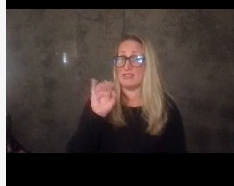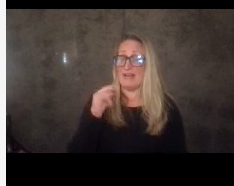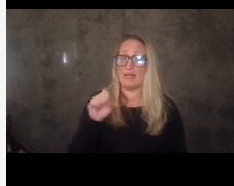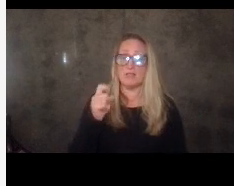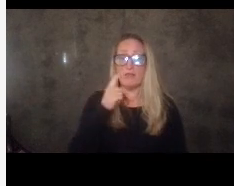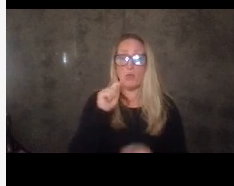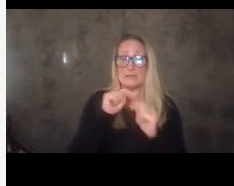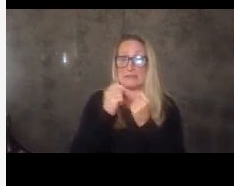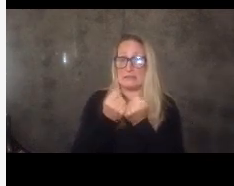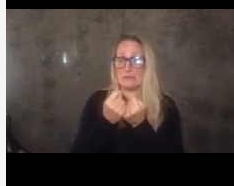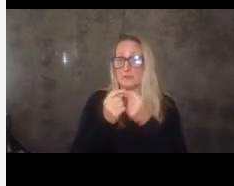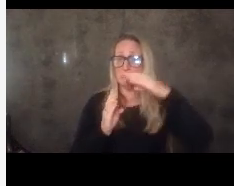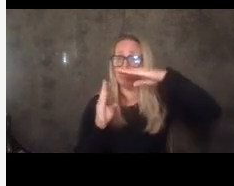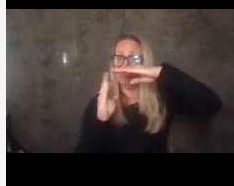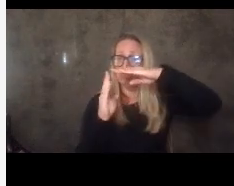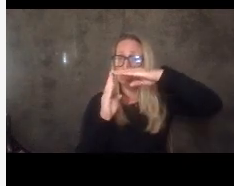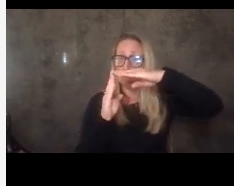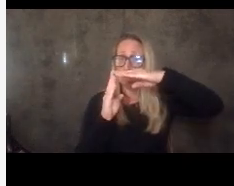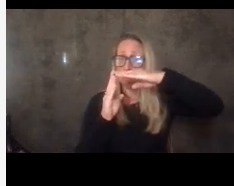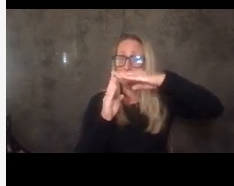top right hand corner under this three dot menu.